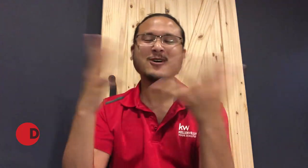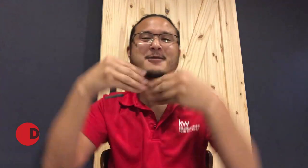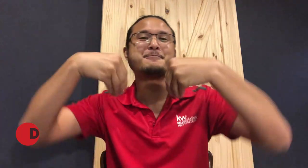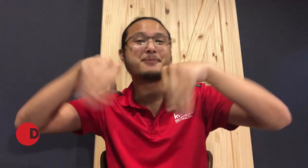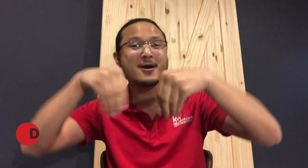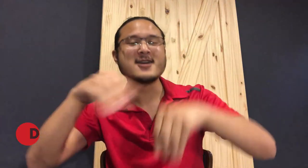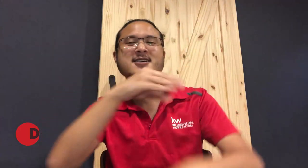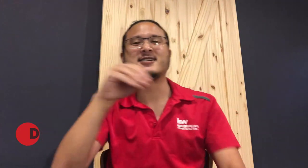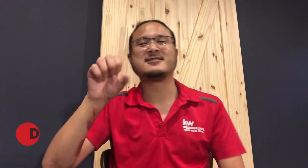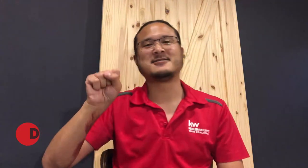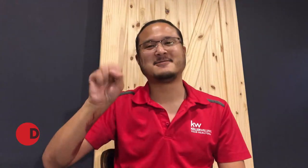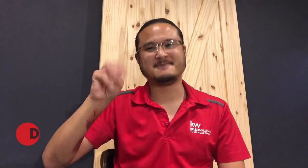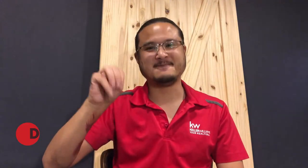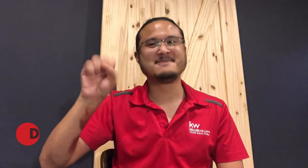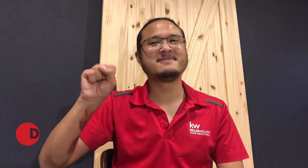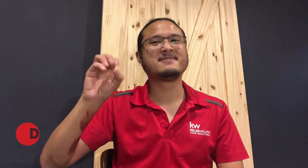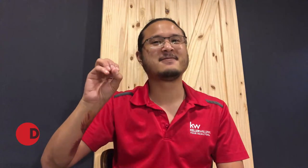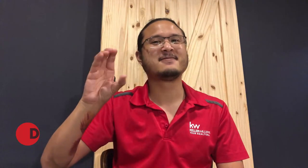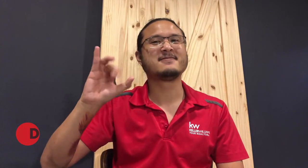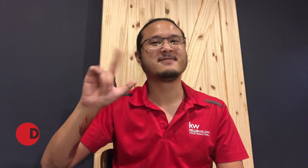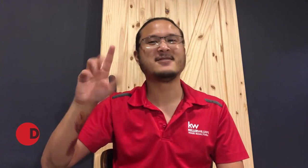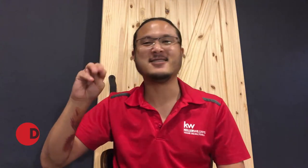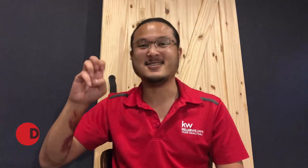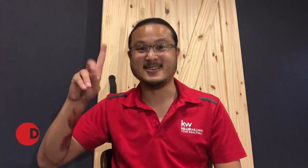marketing and social media.